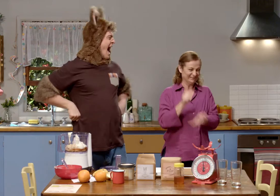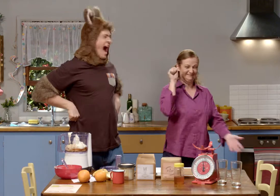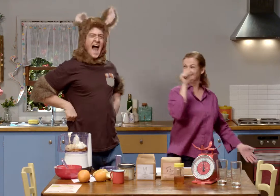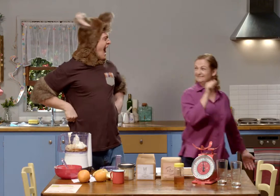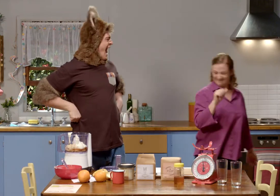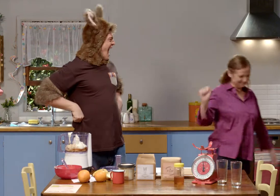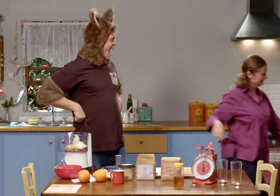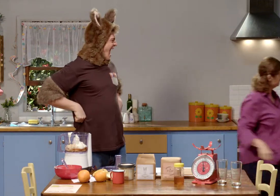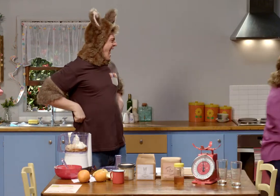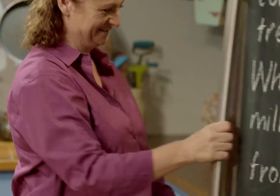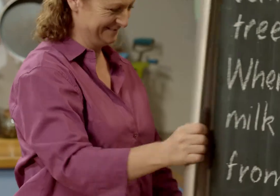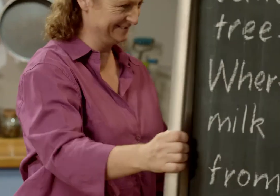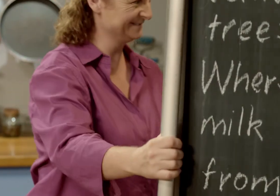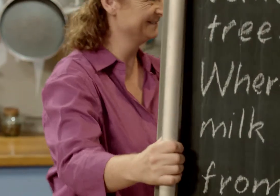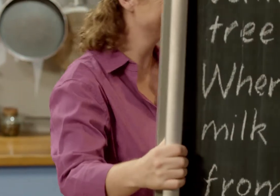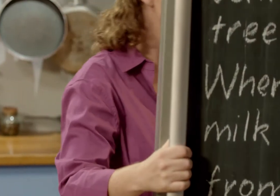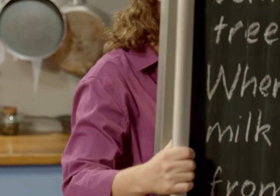That's right, Possum!